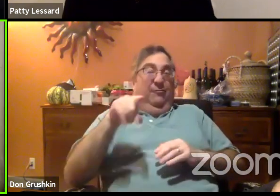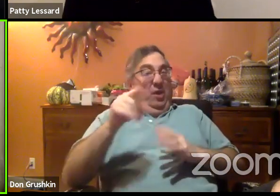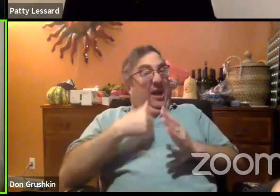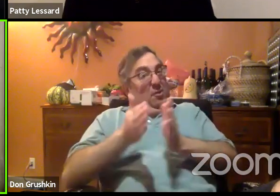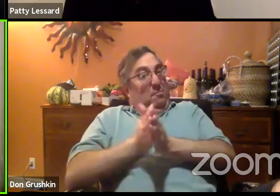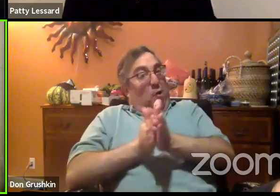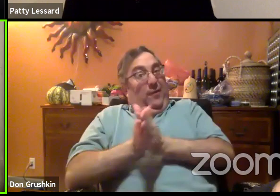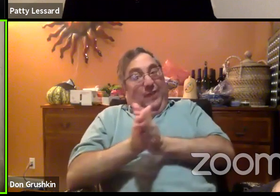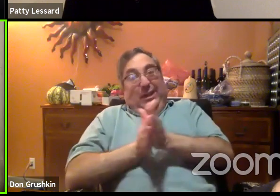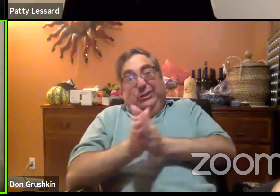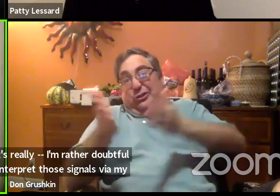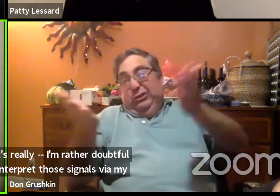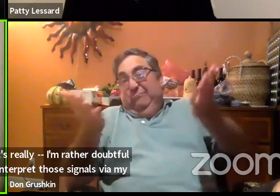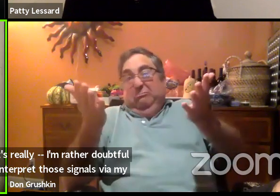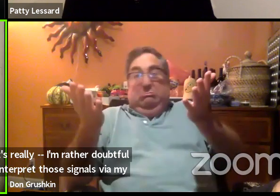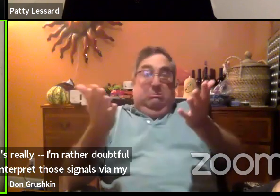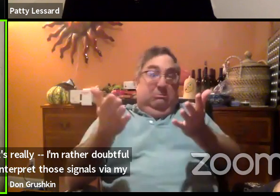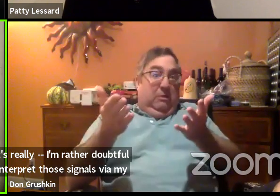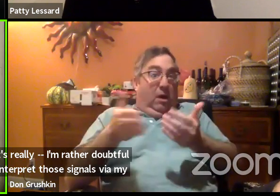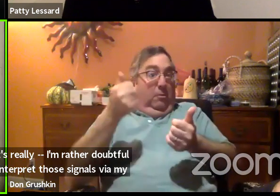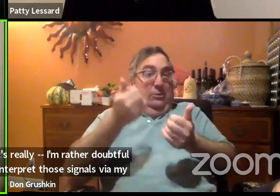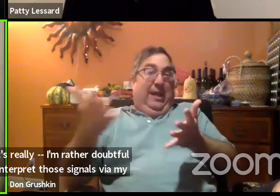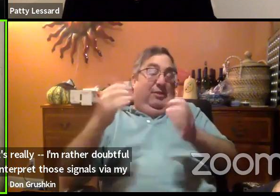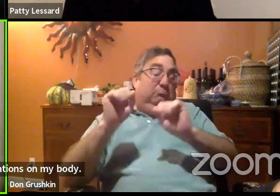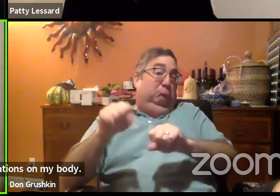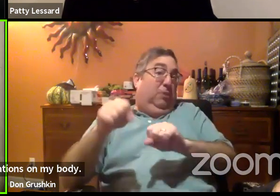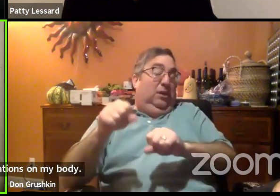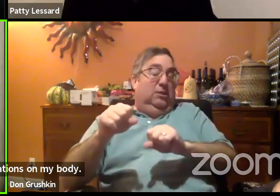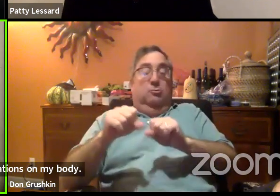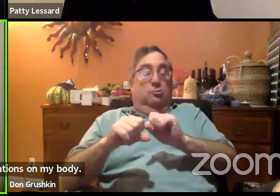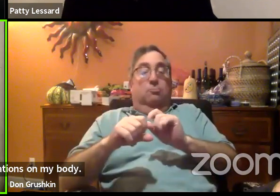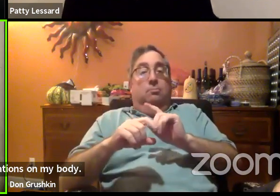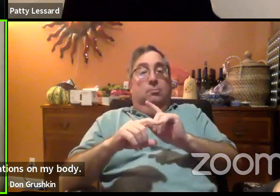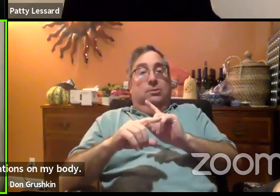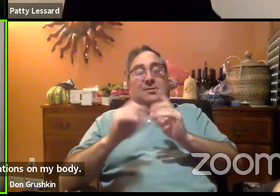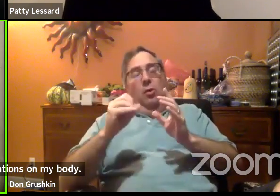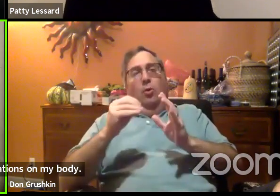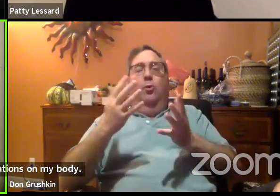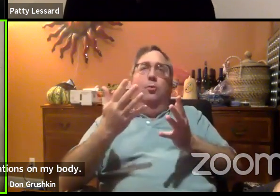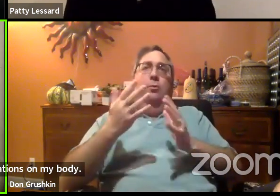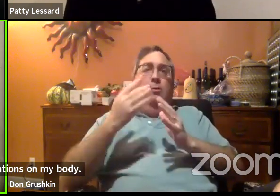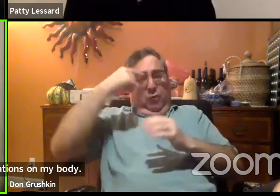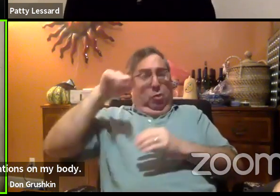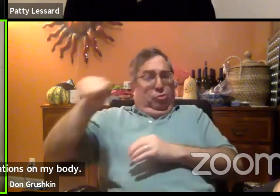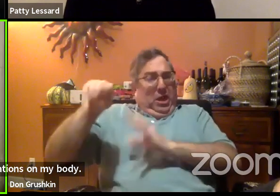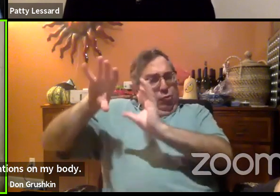a person like me, it's really -- I'm rather doubtful for the ability for me to interpret those signals via my tongue or